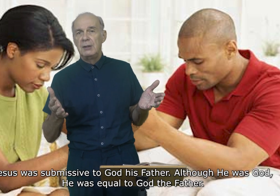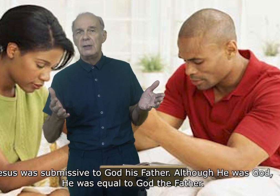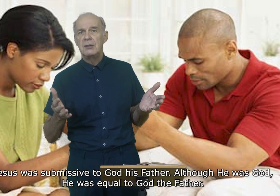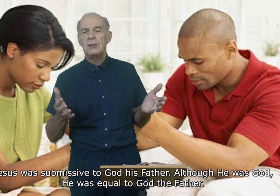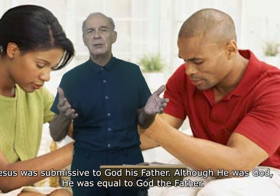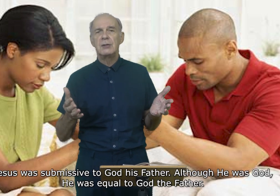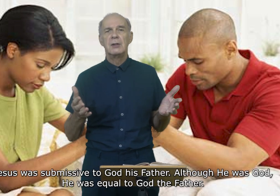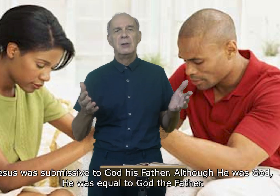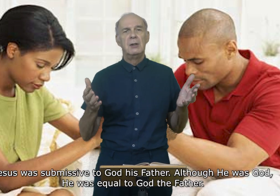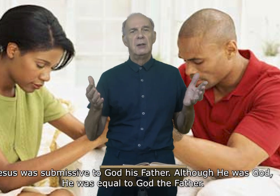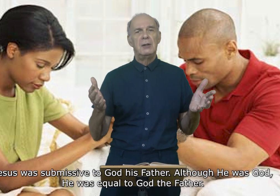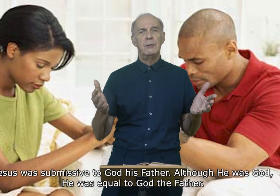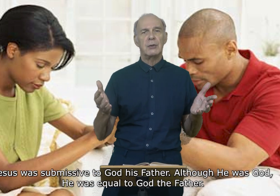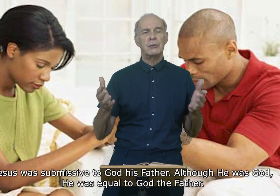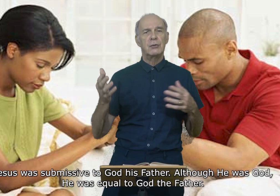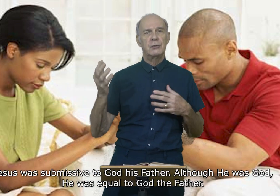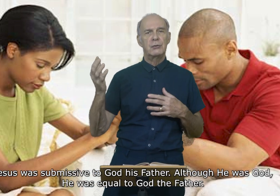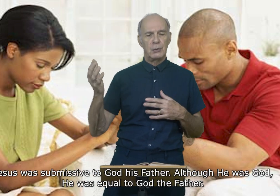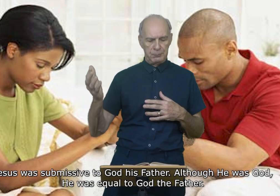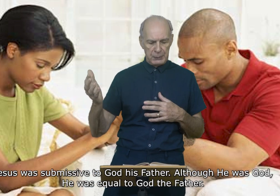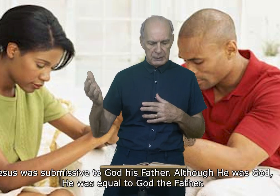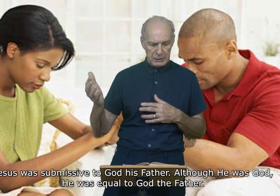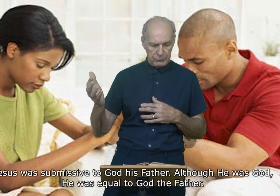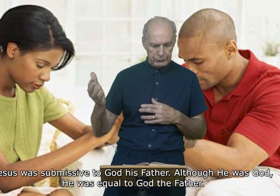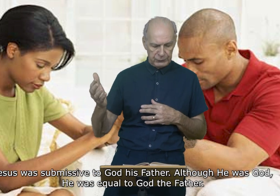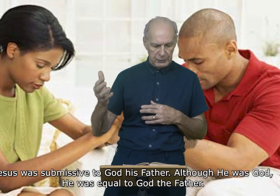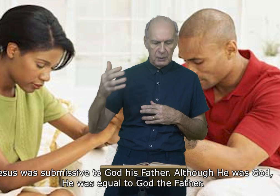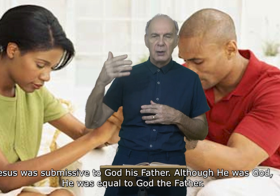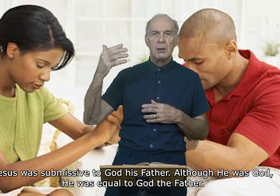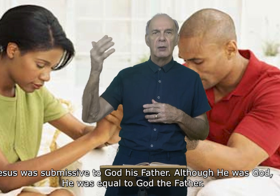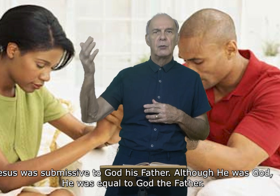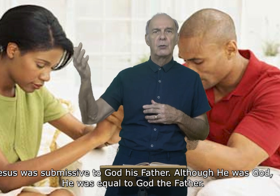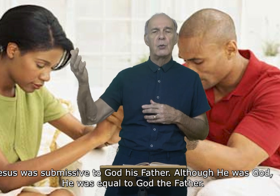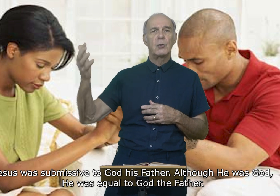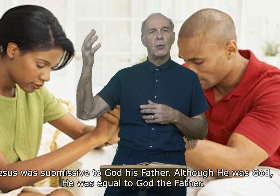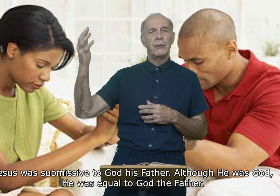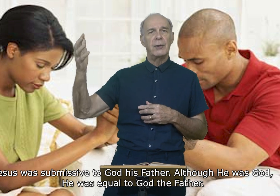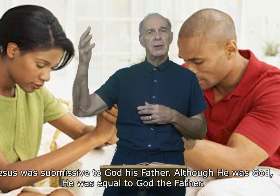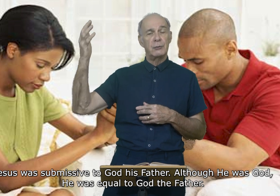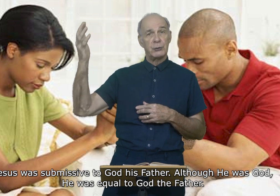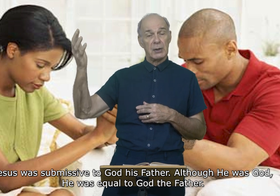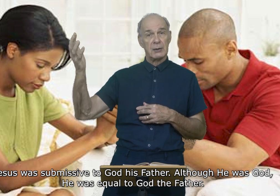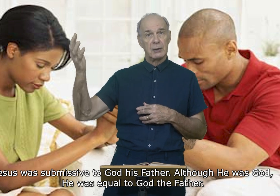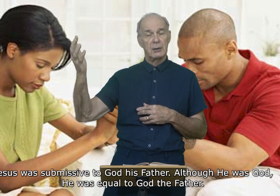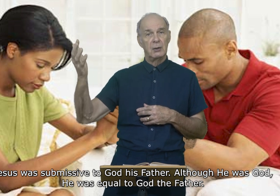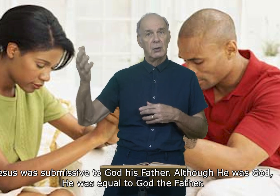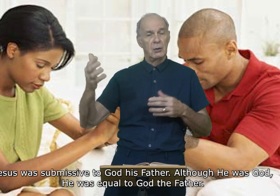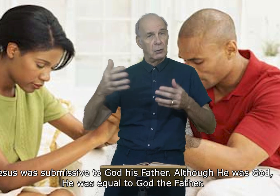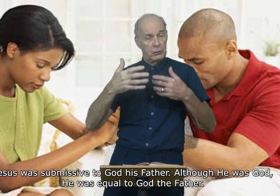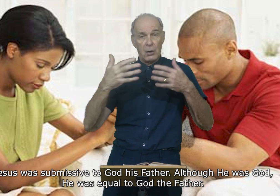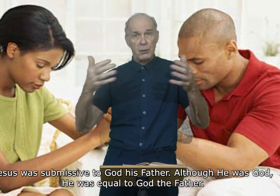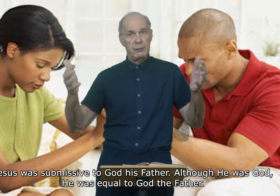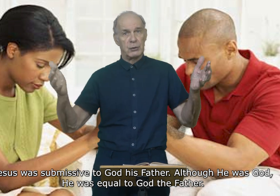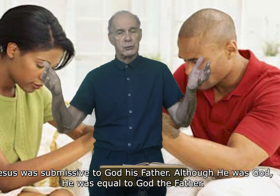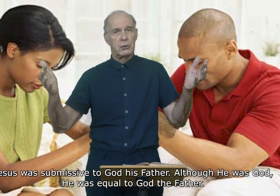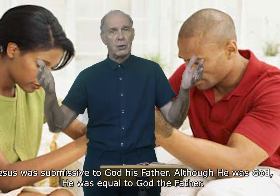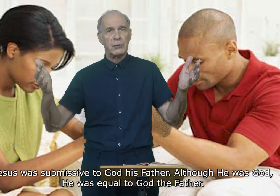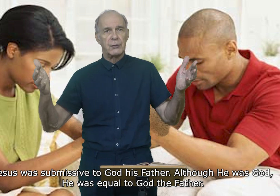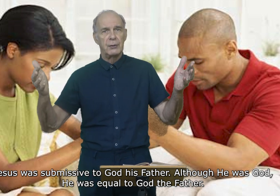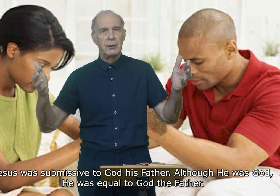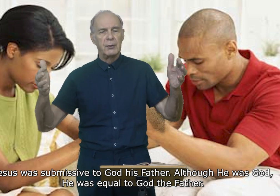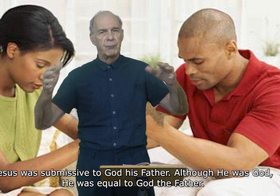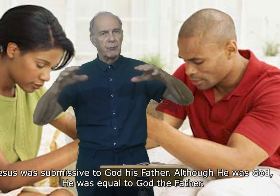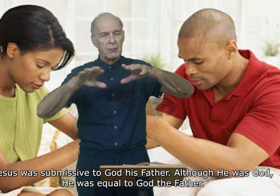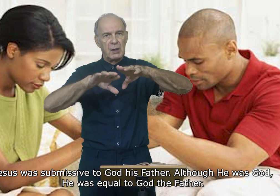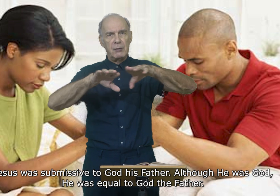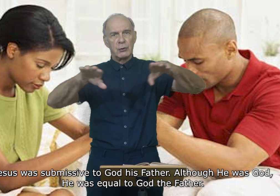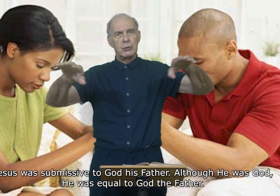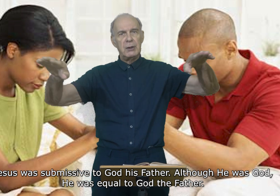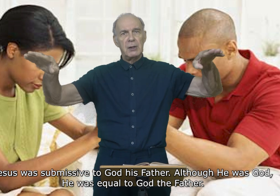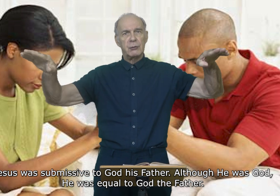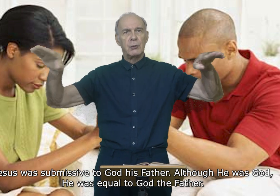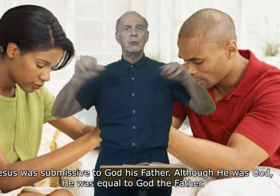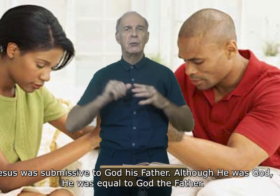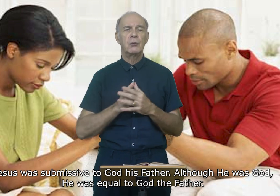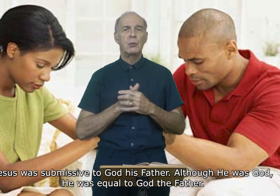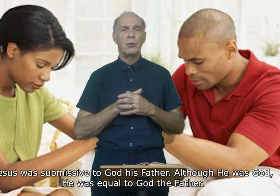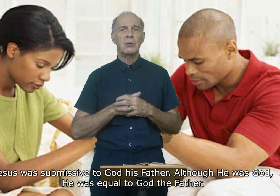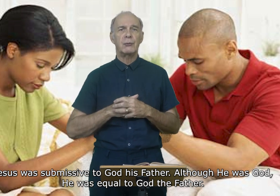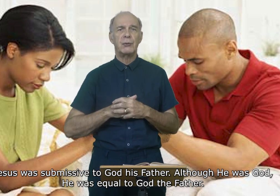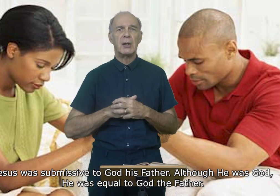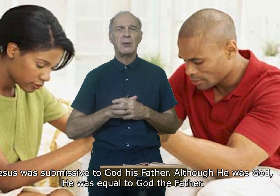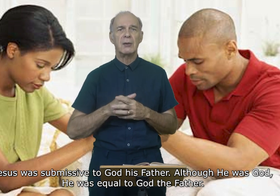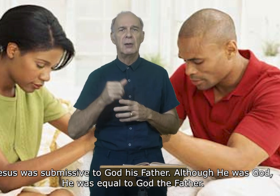Jesus was submissive to God his Father. Although He was God, He was equal to God the Father.